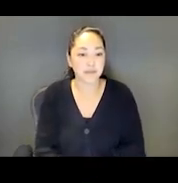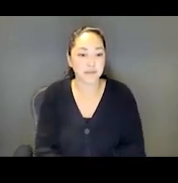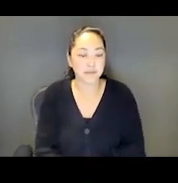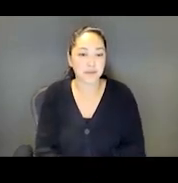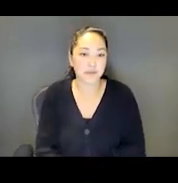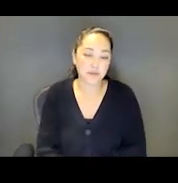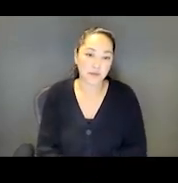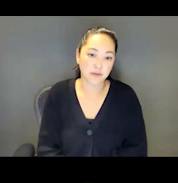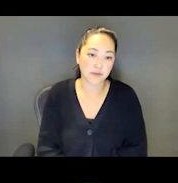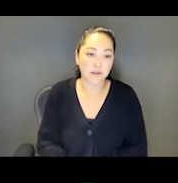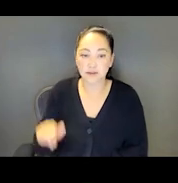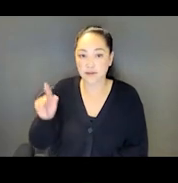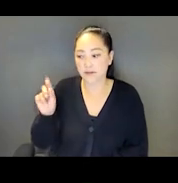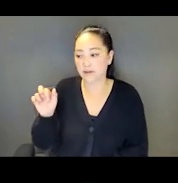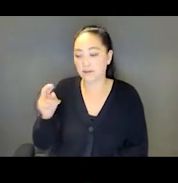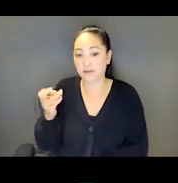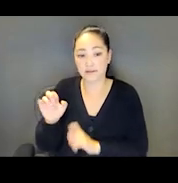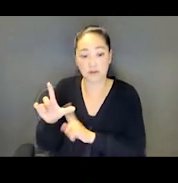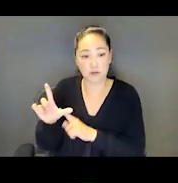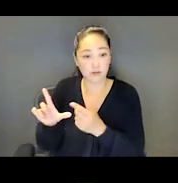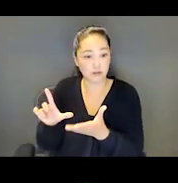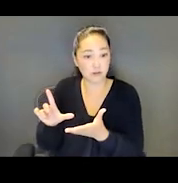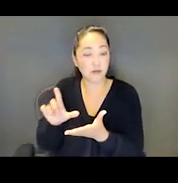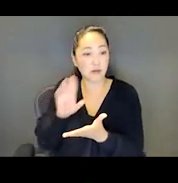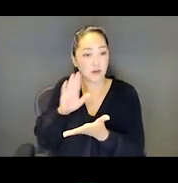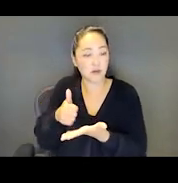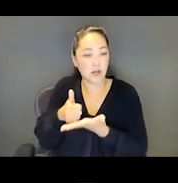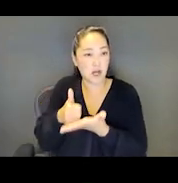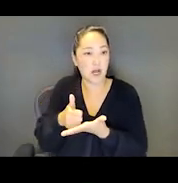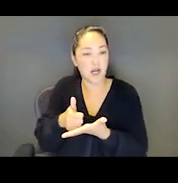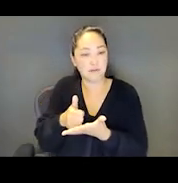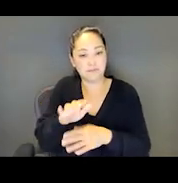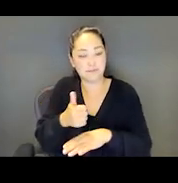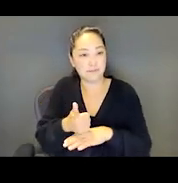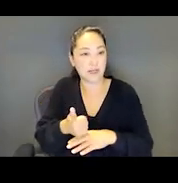So can hold, you know, it helps create these really accessible experiences for people.